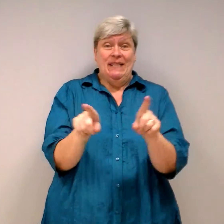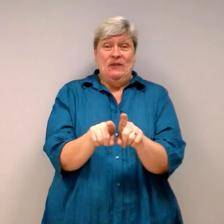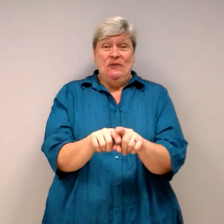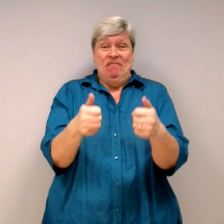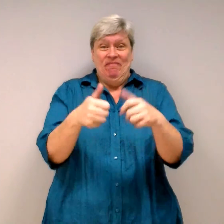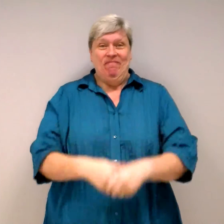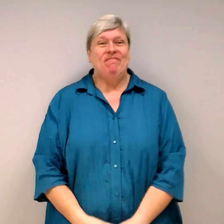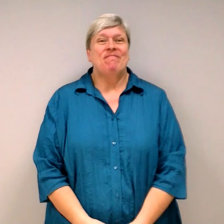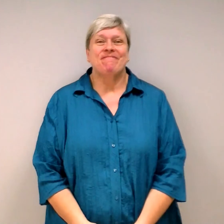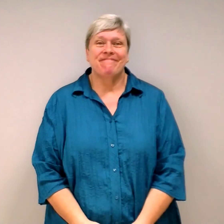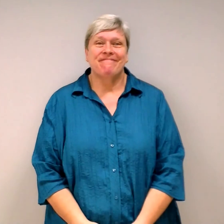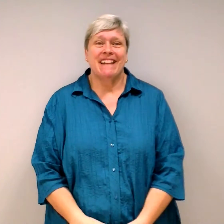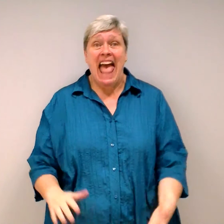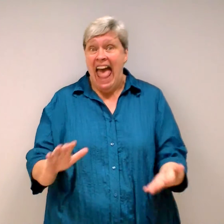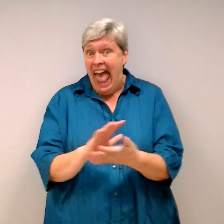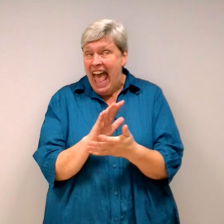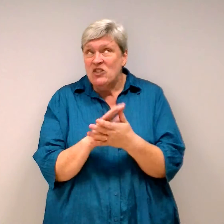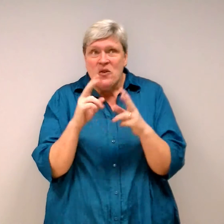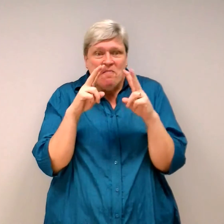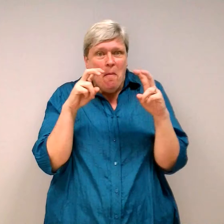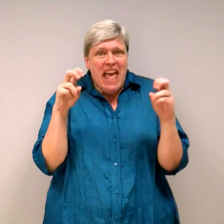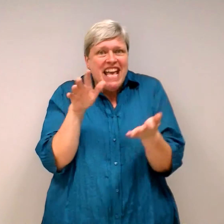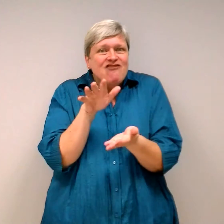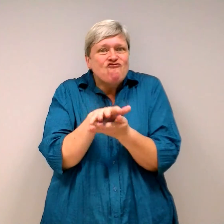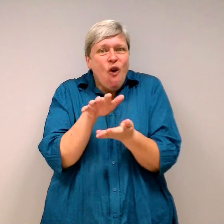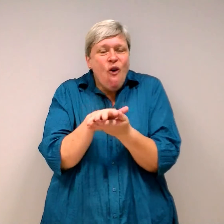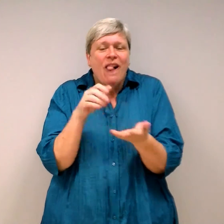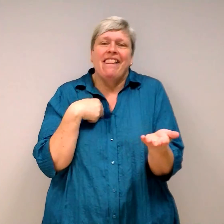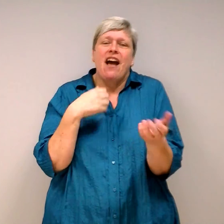Enjoy a bacon roll, a coffee and a cake